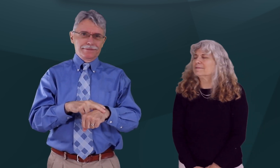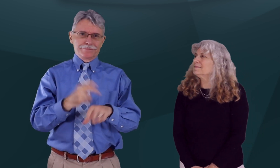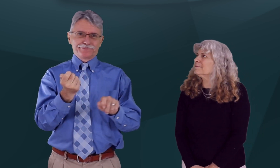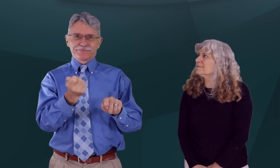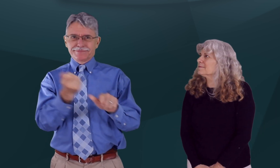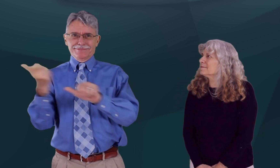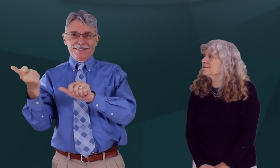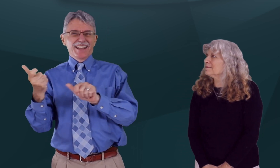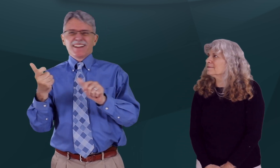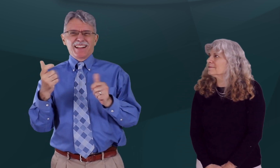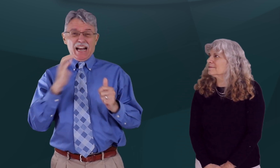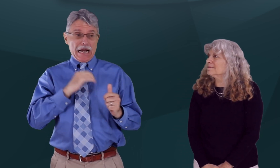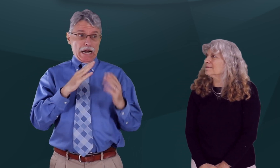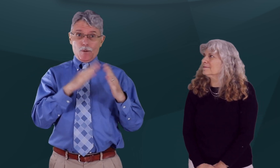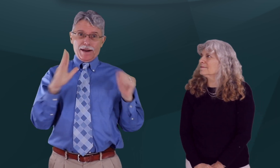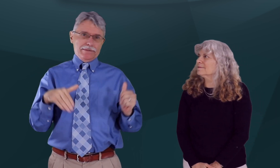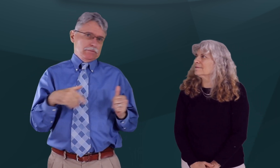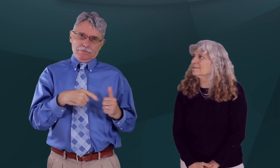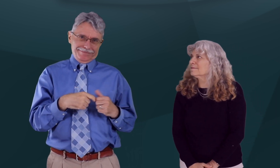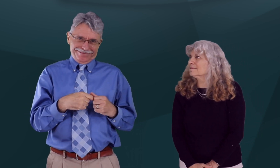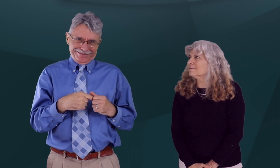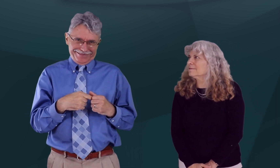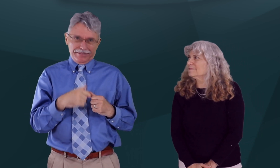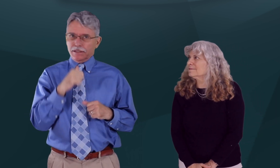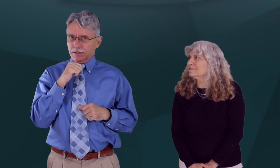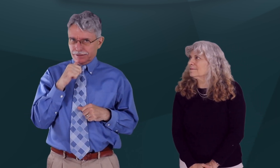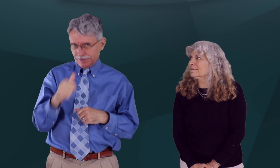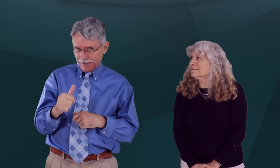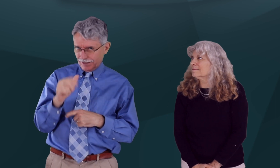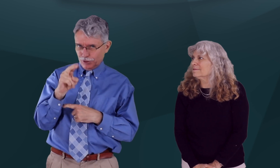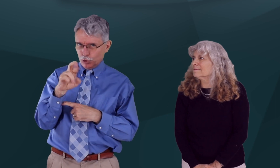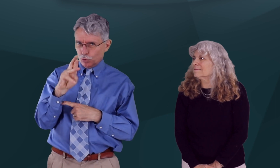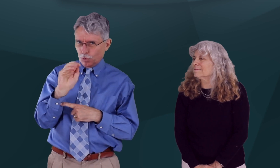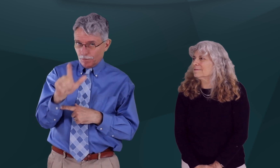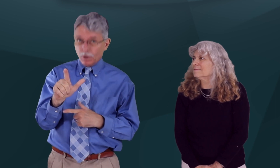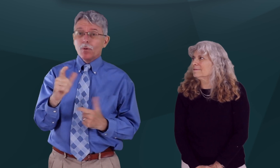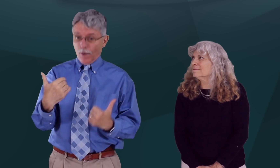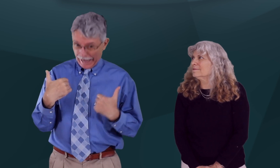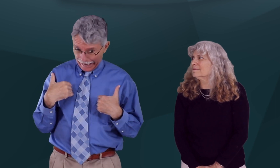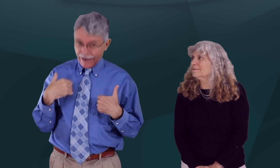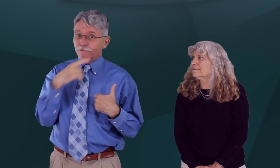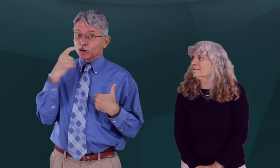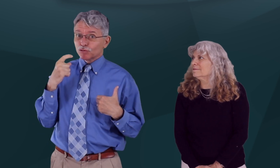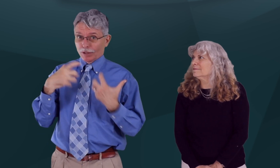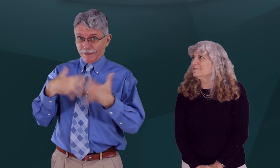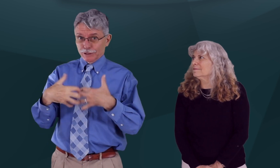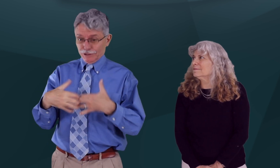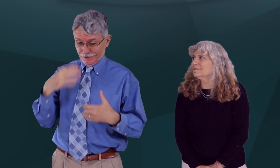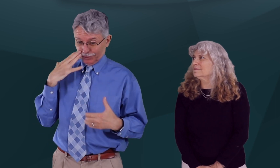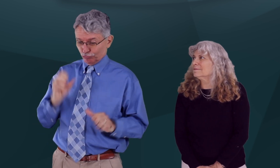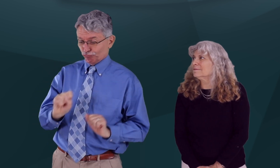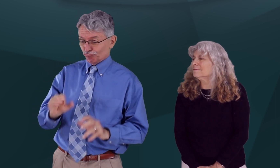Now this is the sign for normal, but we really just want to throw out that word. In our house, well, it's not normal.